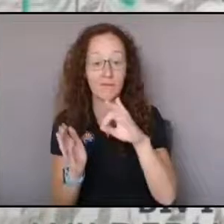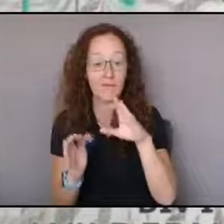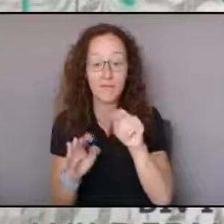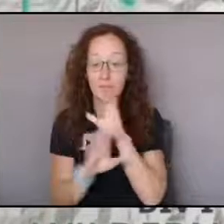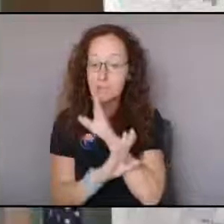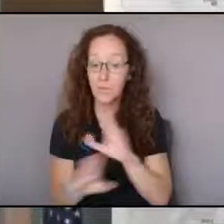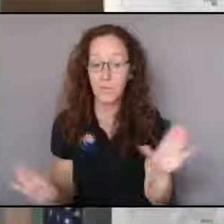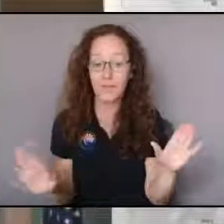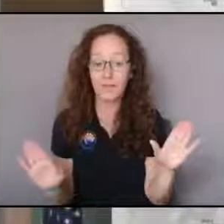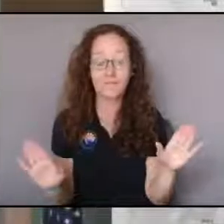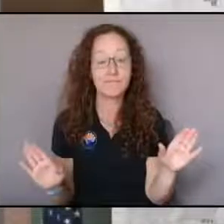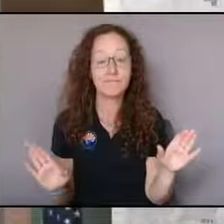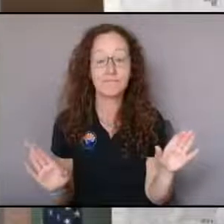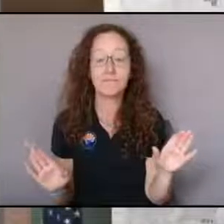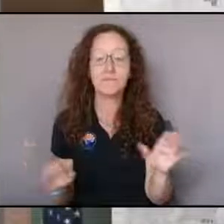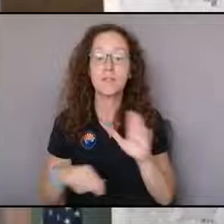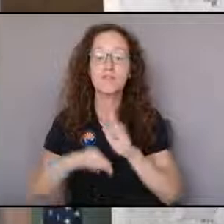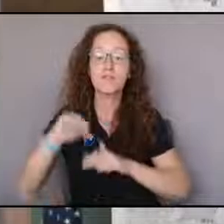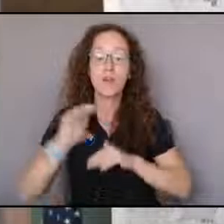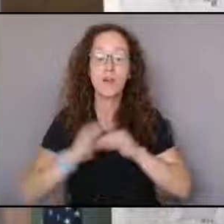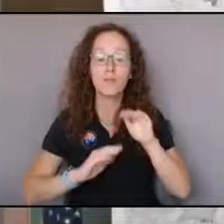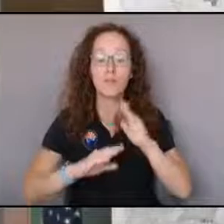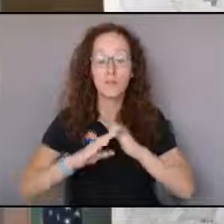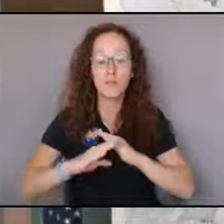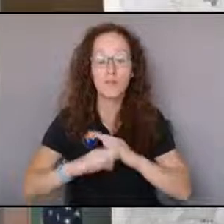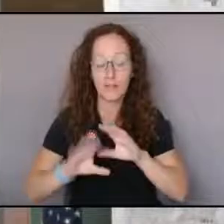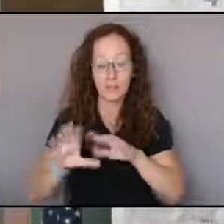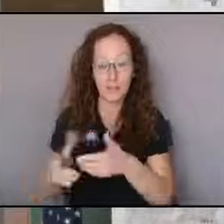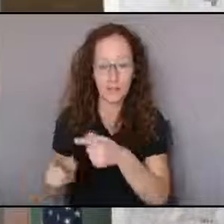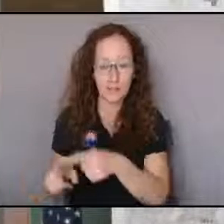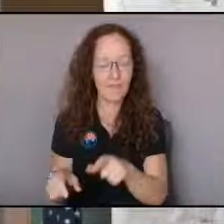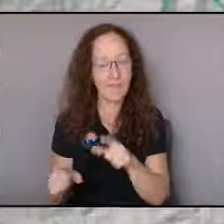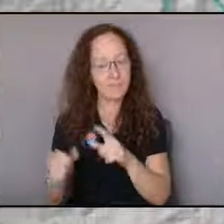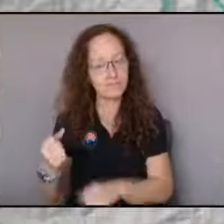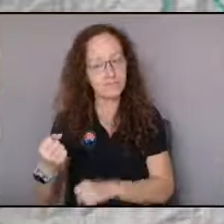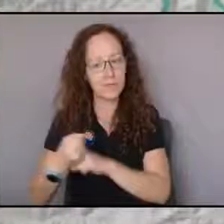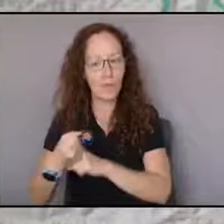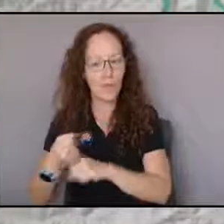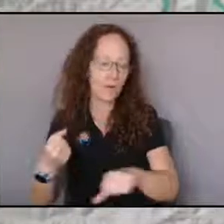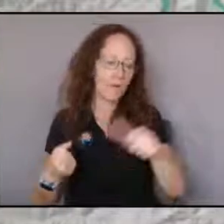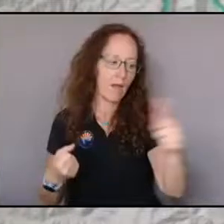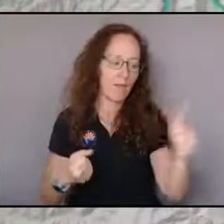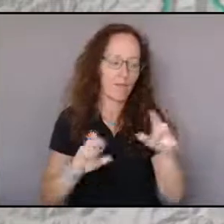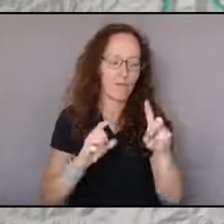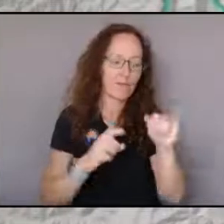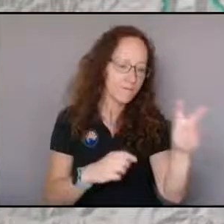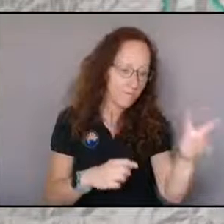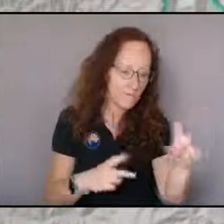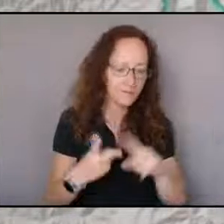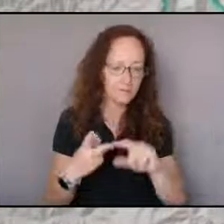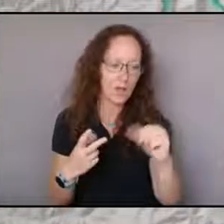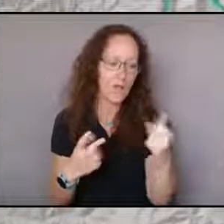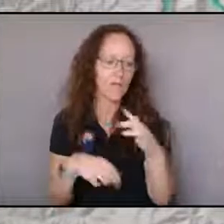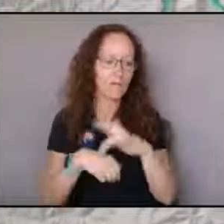GOOD. AND THE STRUCTURE PROTECTION GROUP HAS BEEN AUGMENTING AS NEEDED, THE OTHER DIVISIONS AND RESOURCES TO HELP